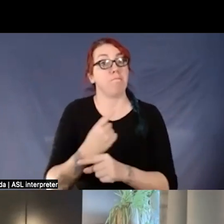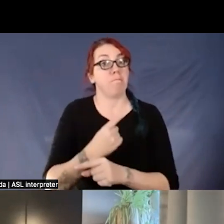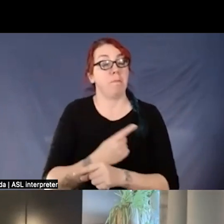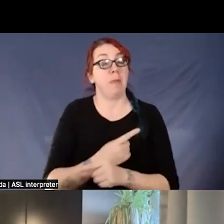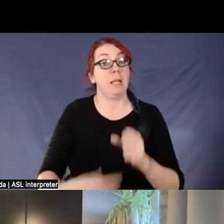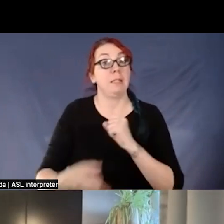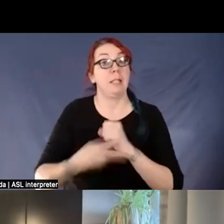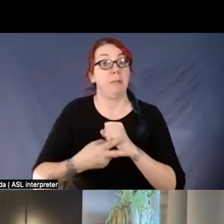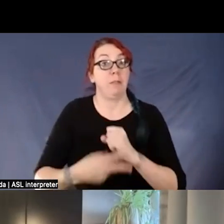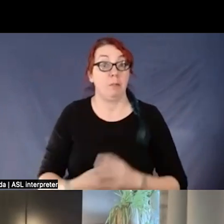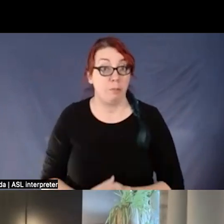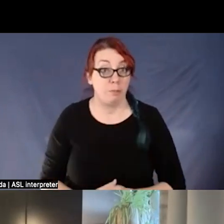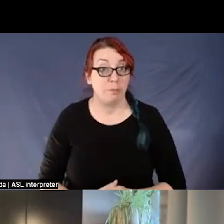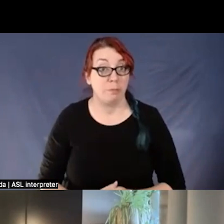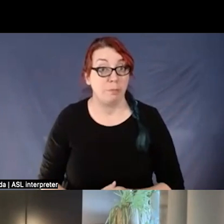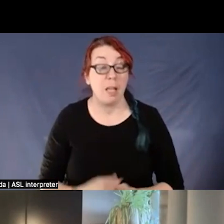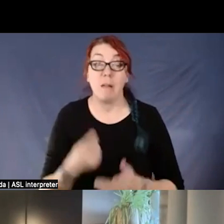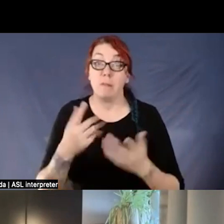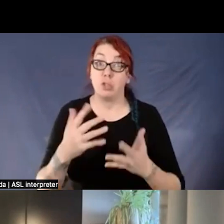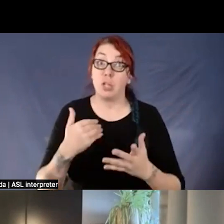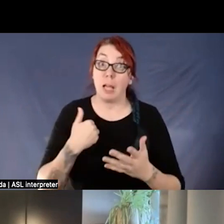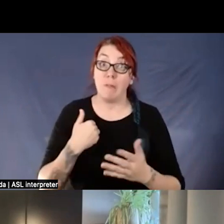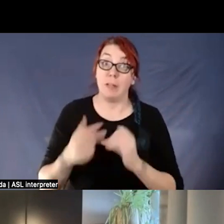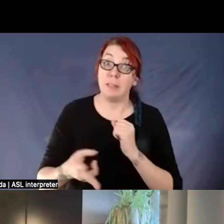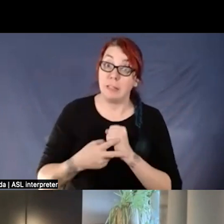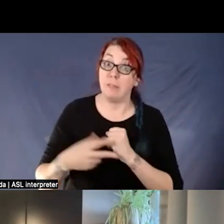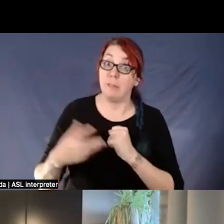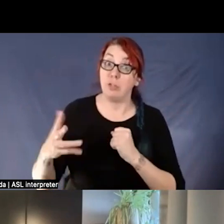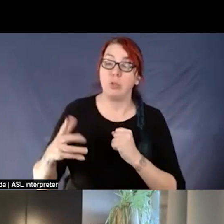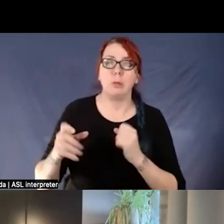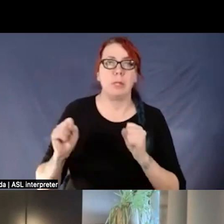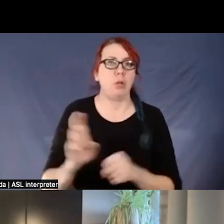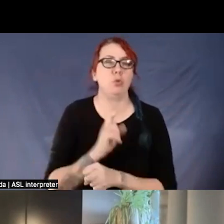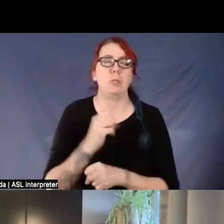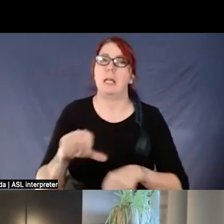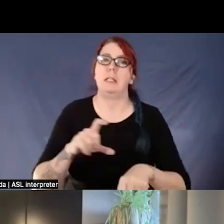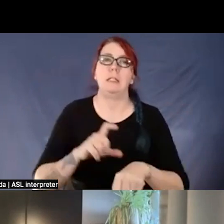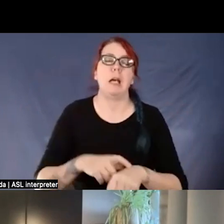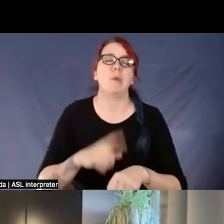you have templates, you can pick up this text. You can edit it, send away. It's effortless. So again,